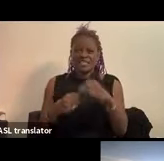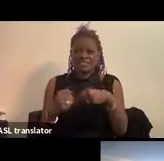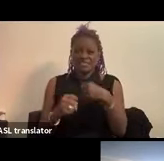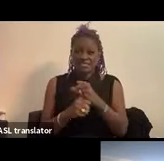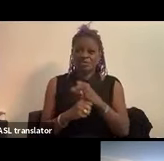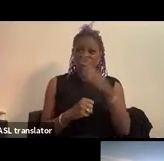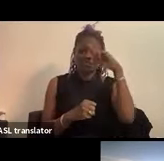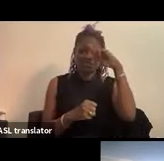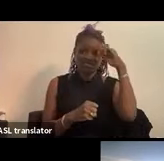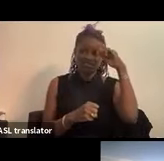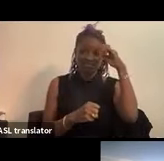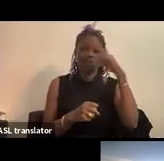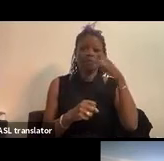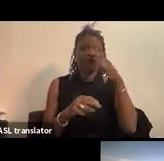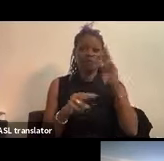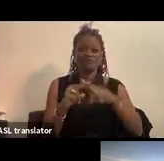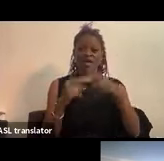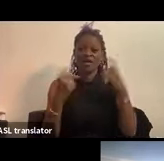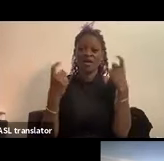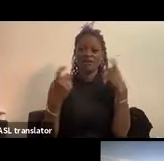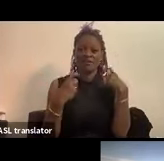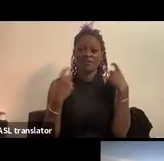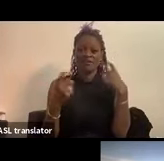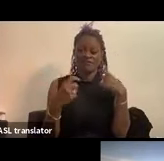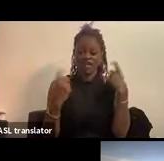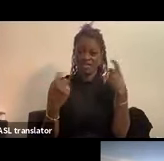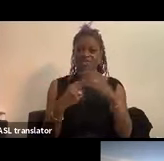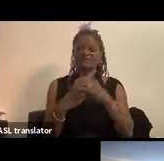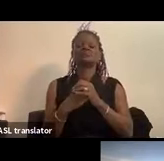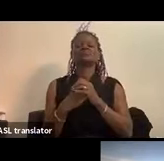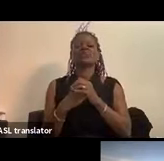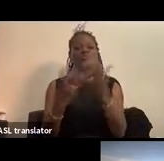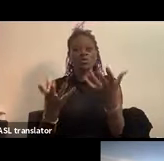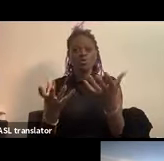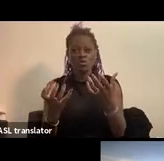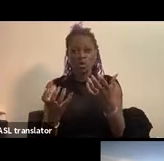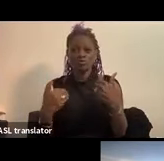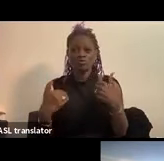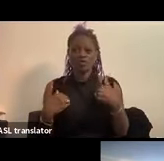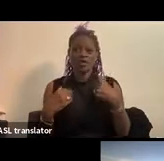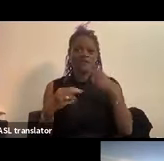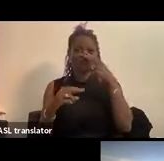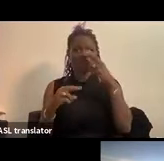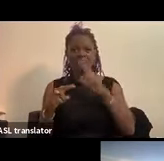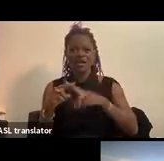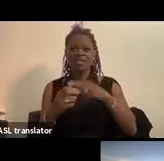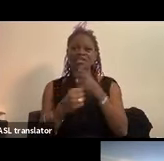And let's make sure that we all have fun and in a safe way as we go out and enjoy that community event.